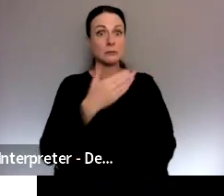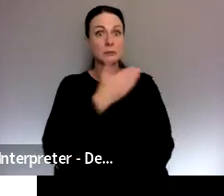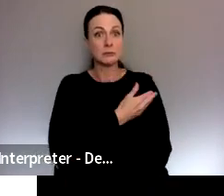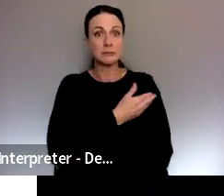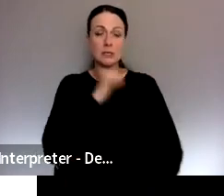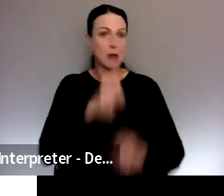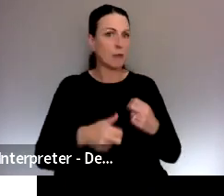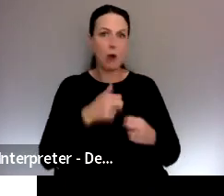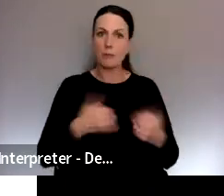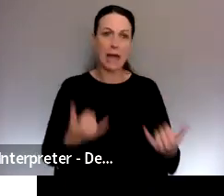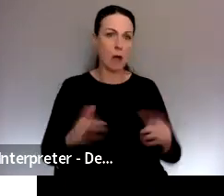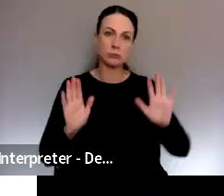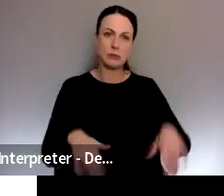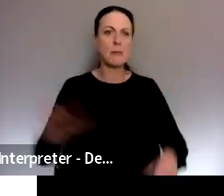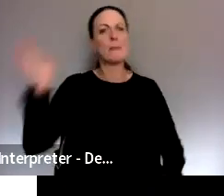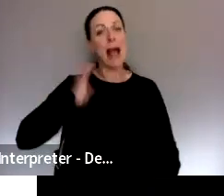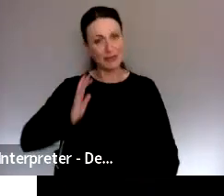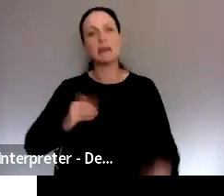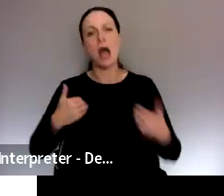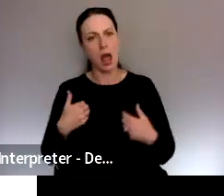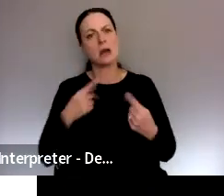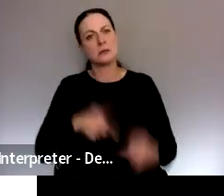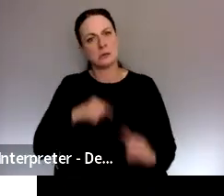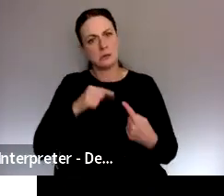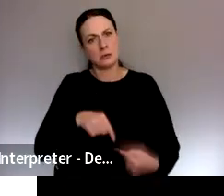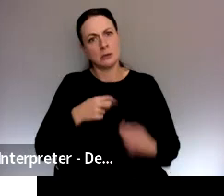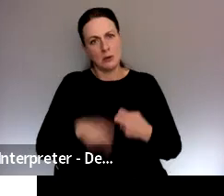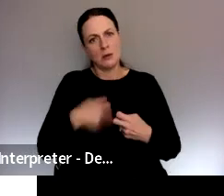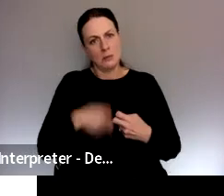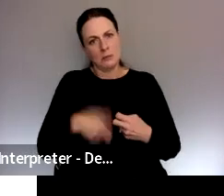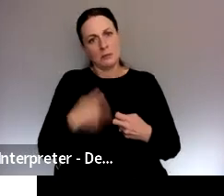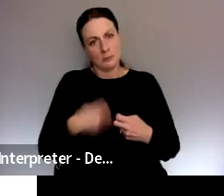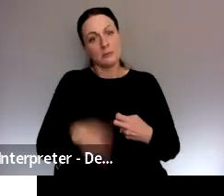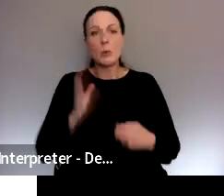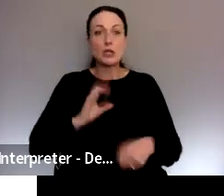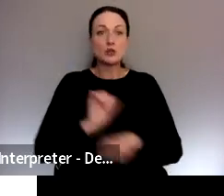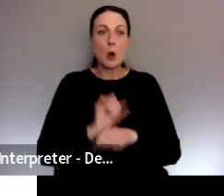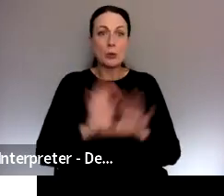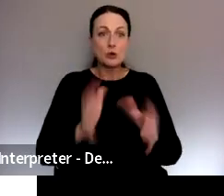It's really not a problem anymore. But we used to work with groups to try to help them see